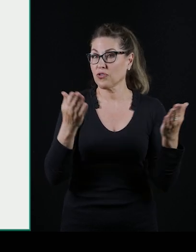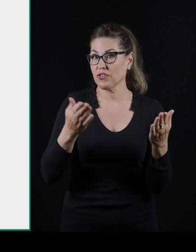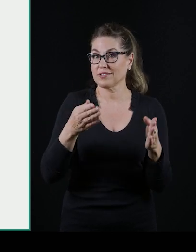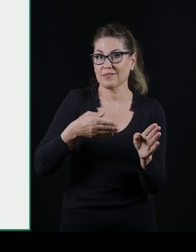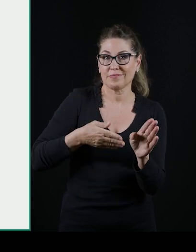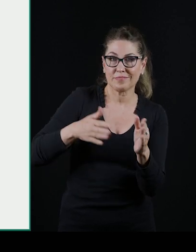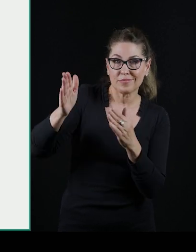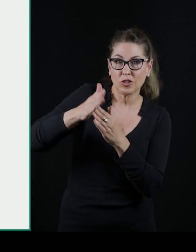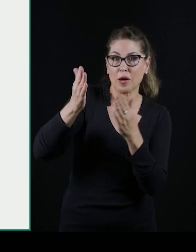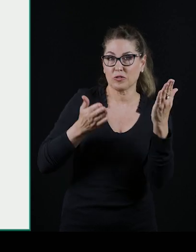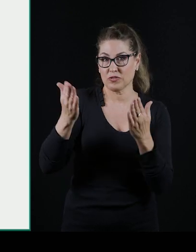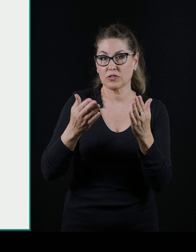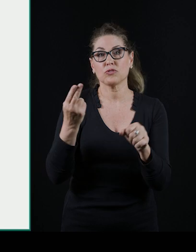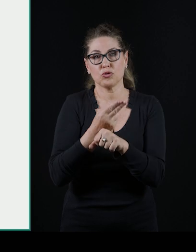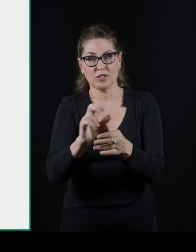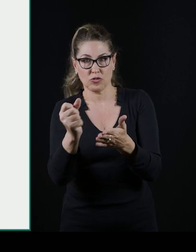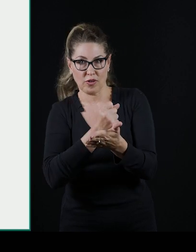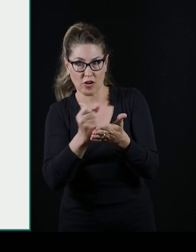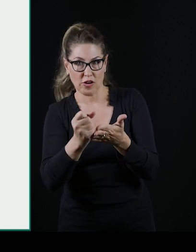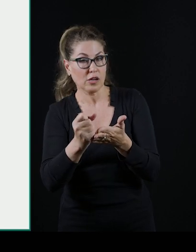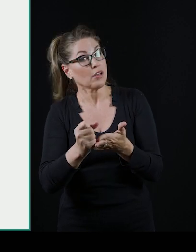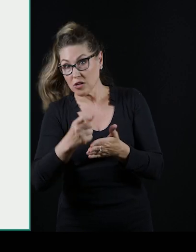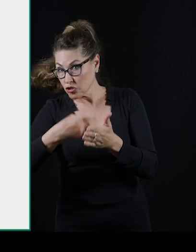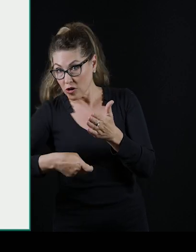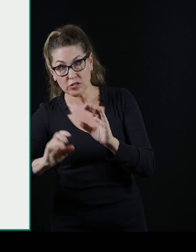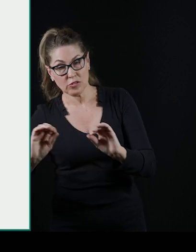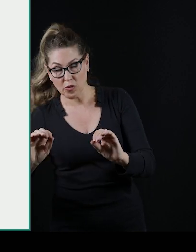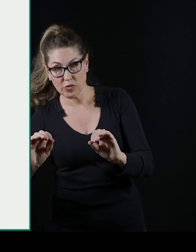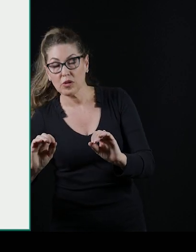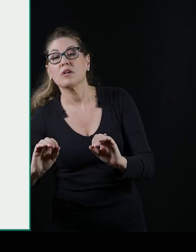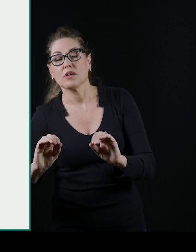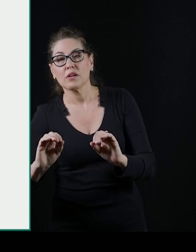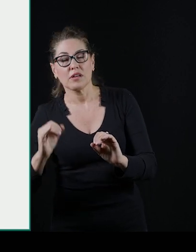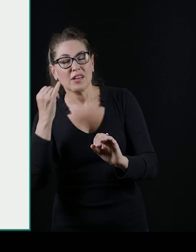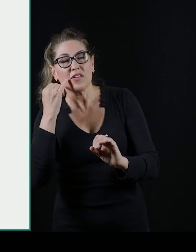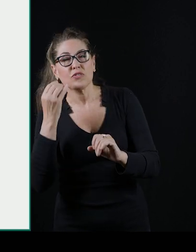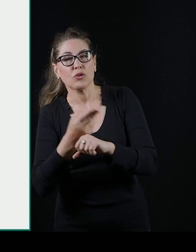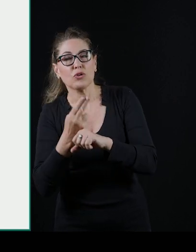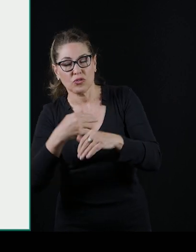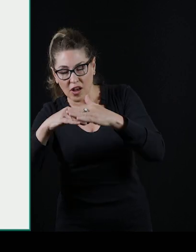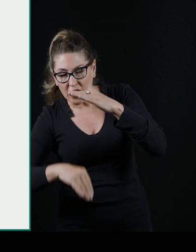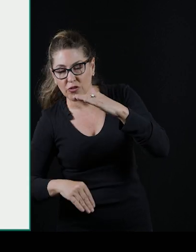using a valid credit card. You won't be charged however, providing your usage remains under the free